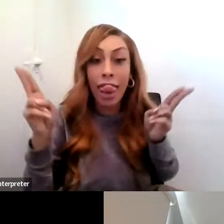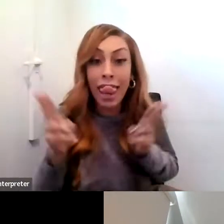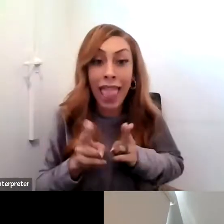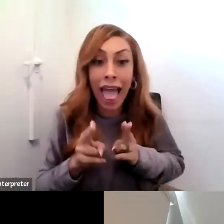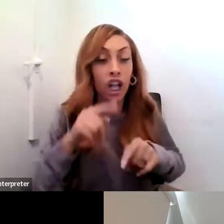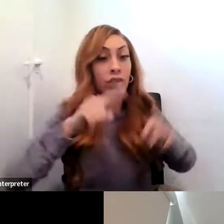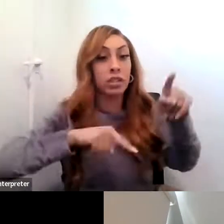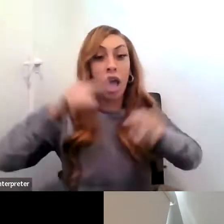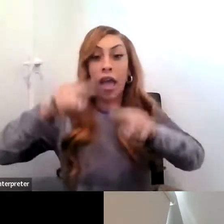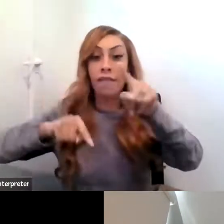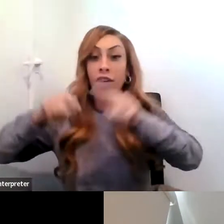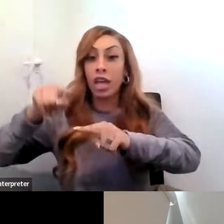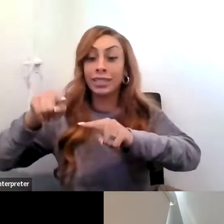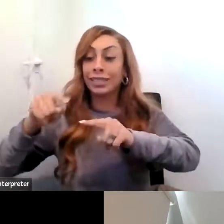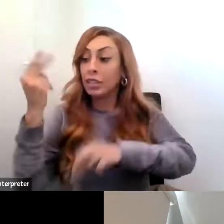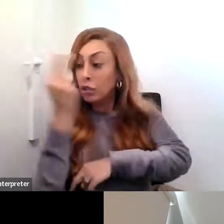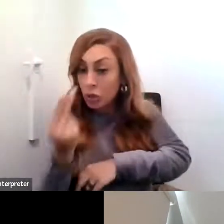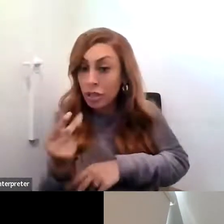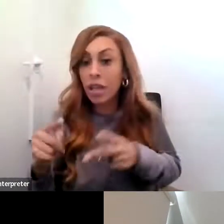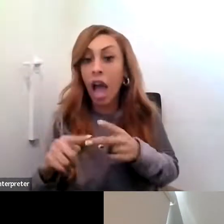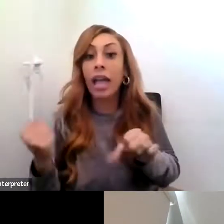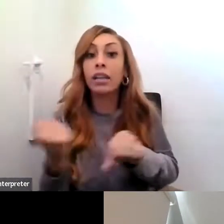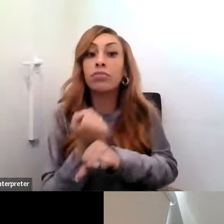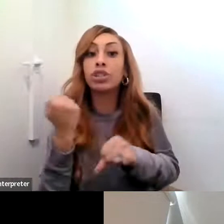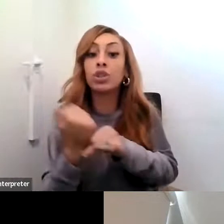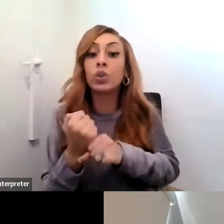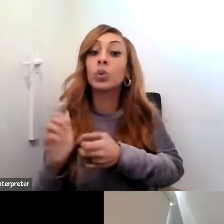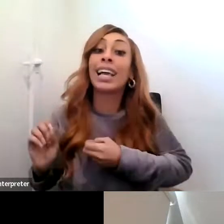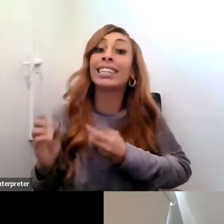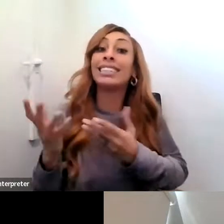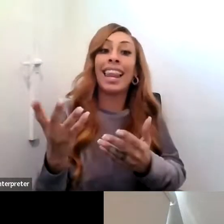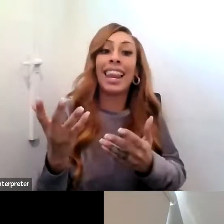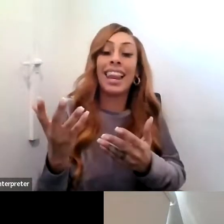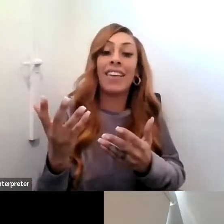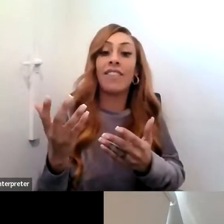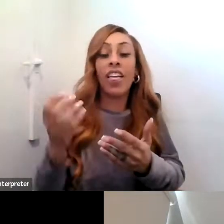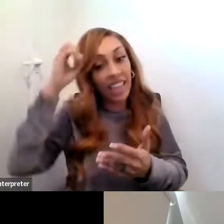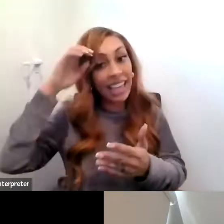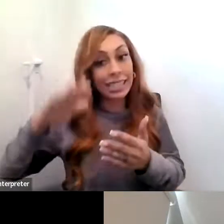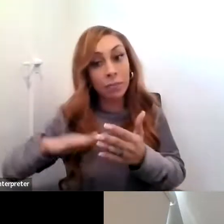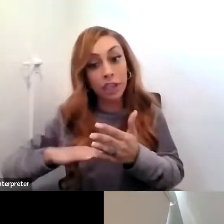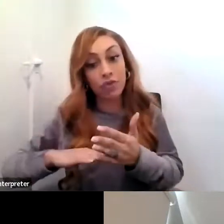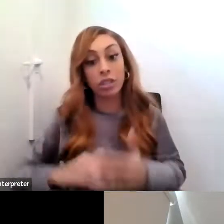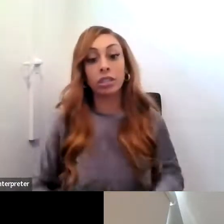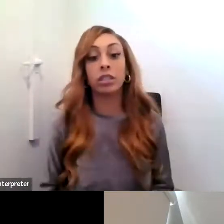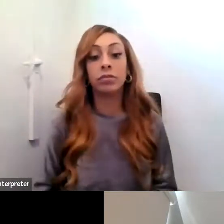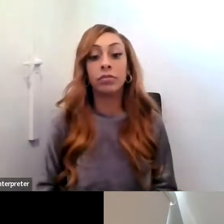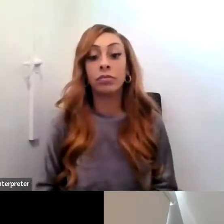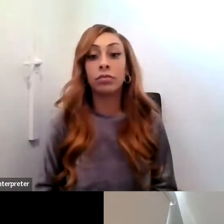working to design, produce and deliver these experiences and services. Because you cannot have inclusive design